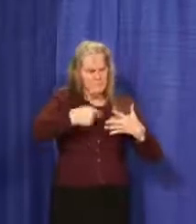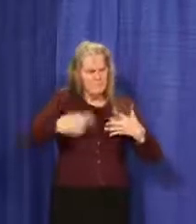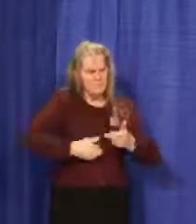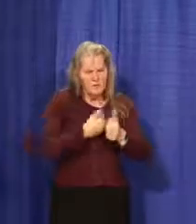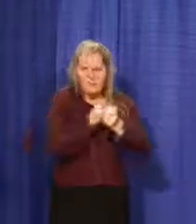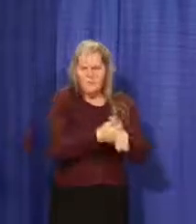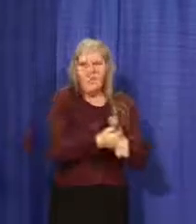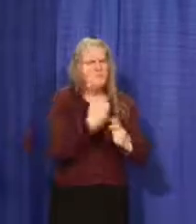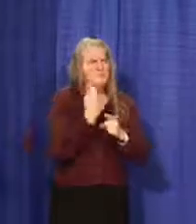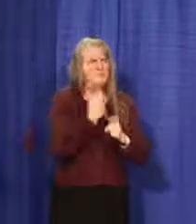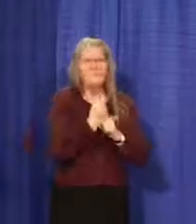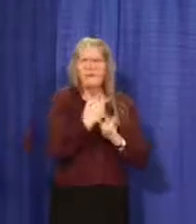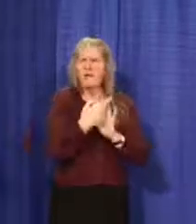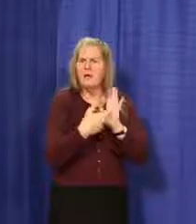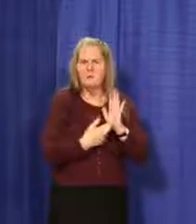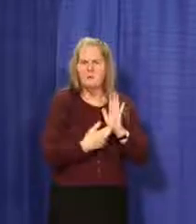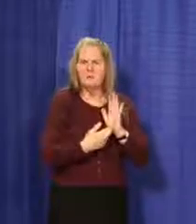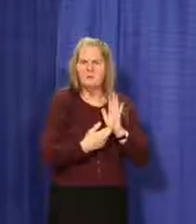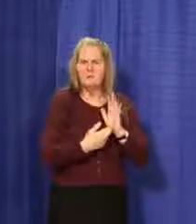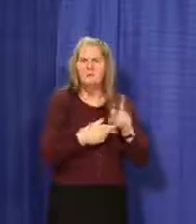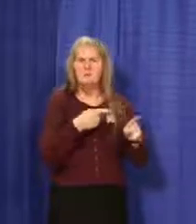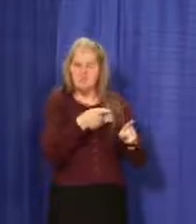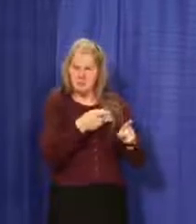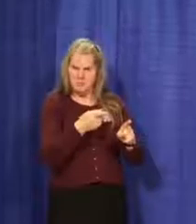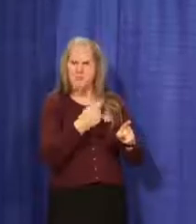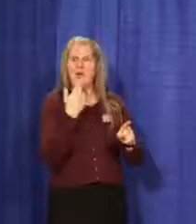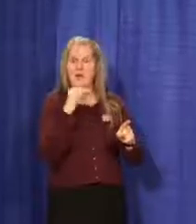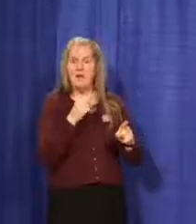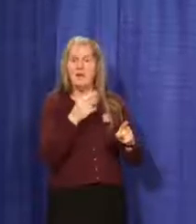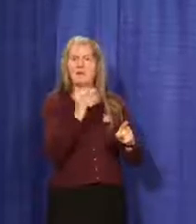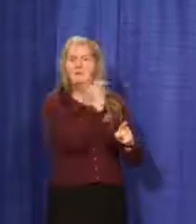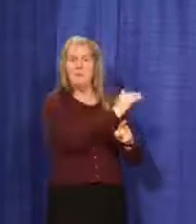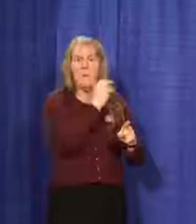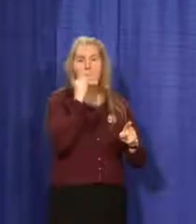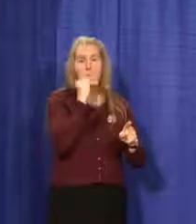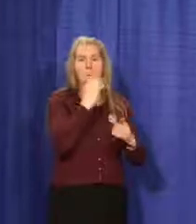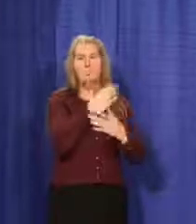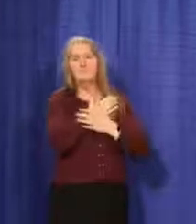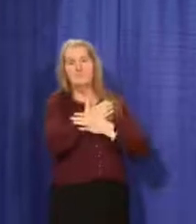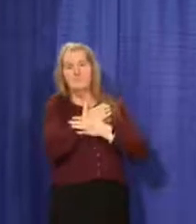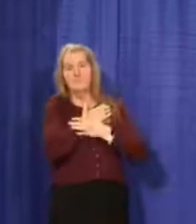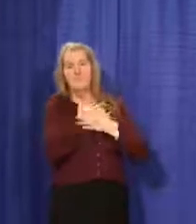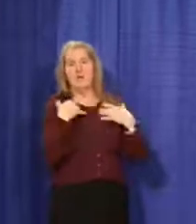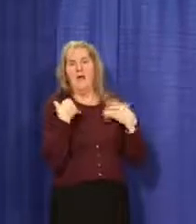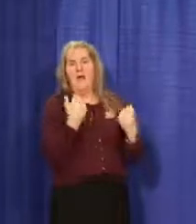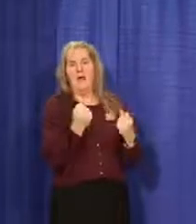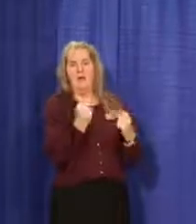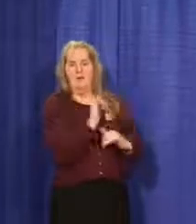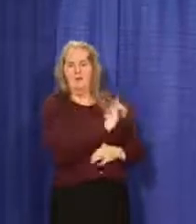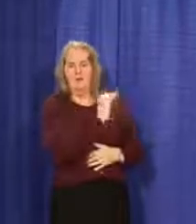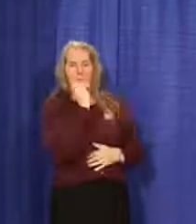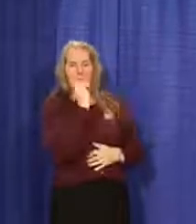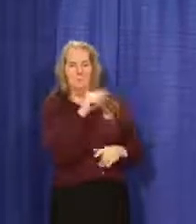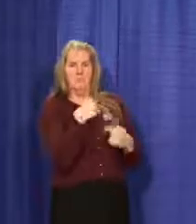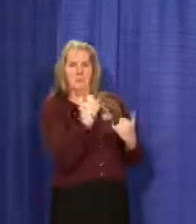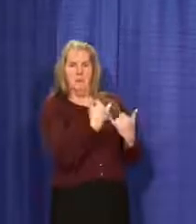the necessary precautions. Fortunately they are continuing to recover at home. Although we received notice last